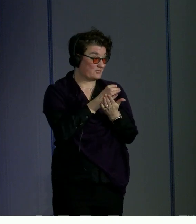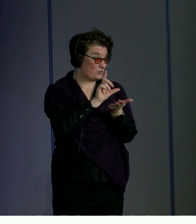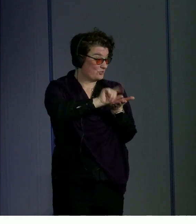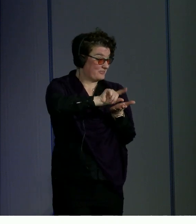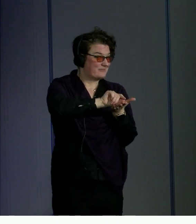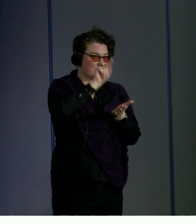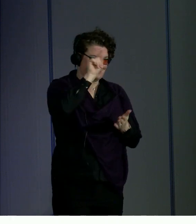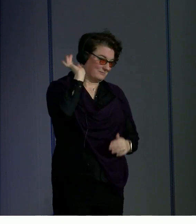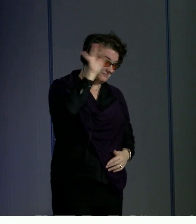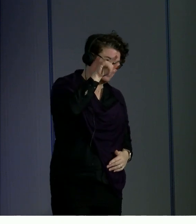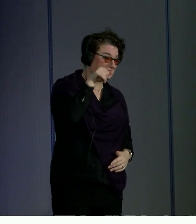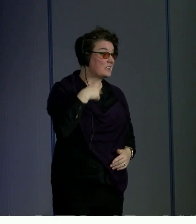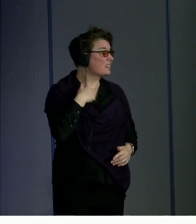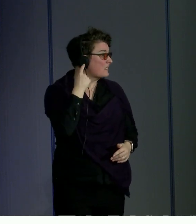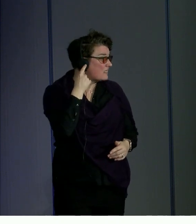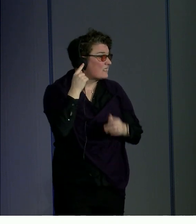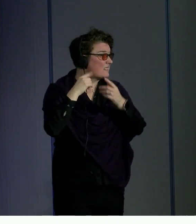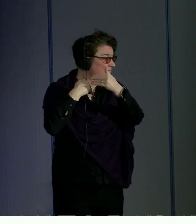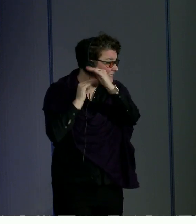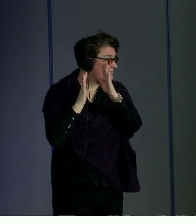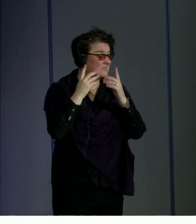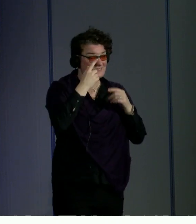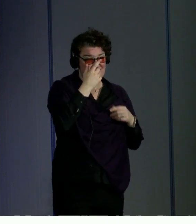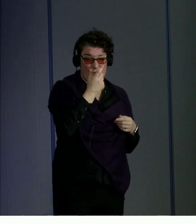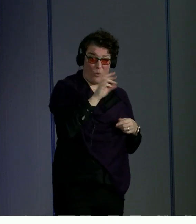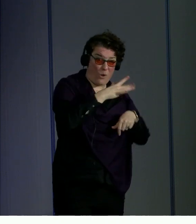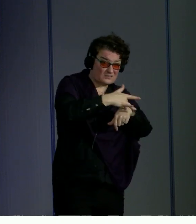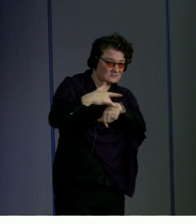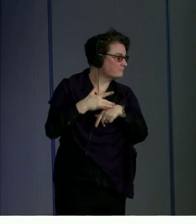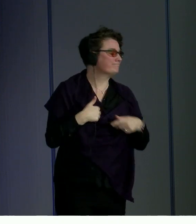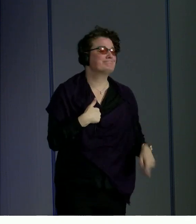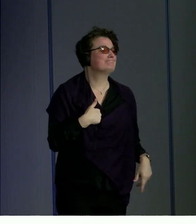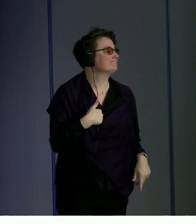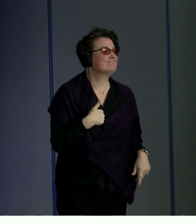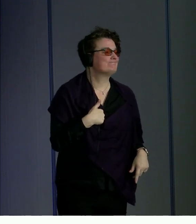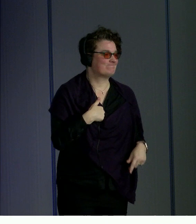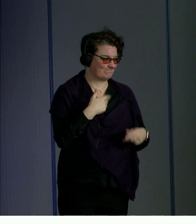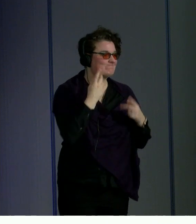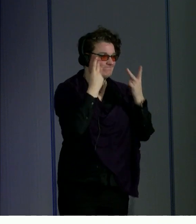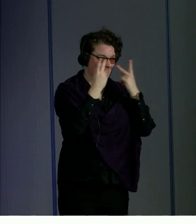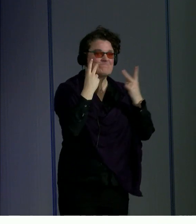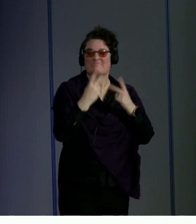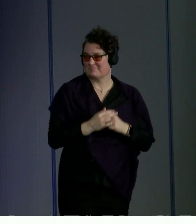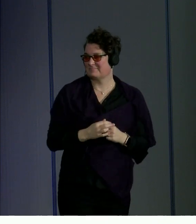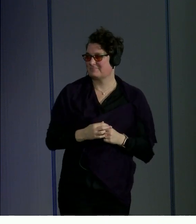than auditory or tactile. >> SUE CULLEN: So even when you're working in groups, when you're talking about sole something that simple,